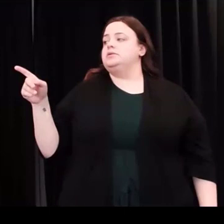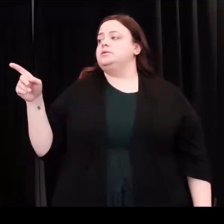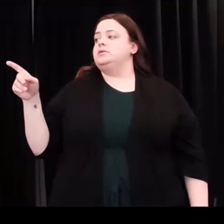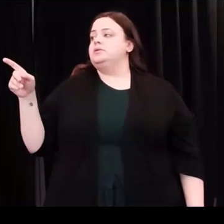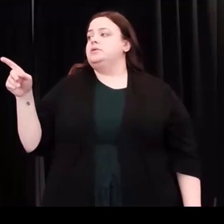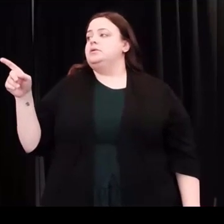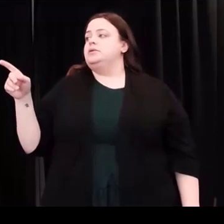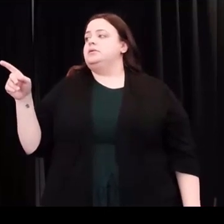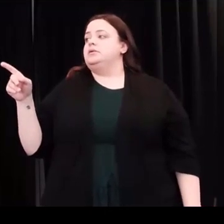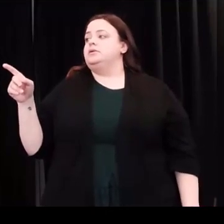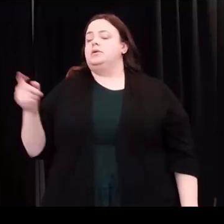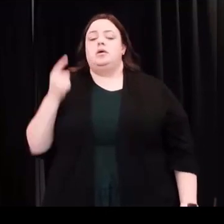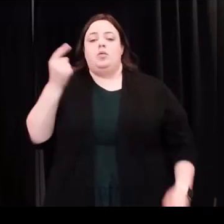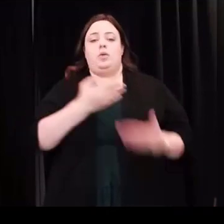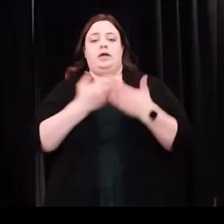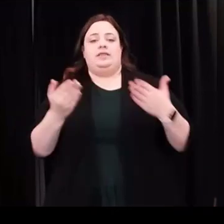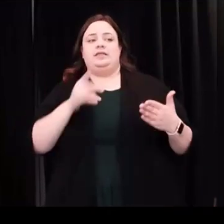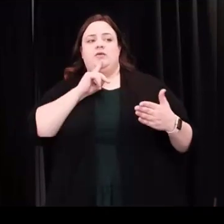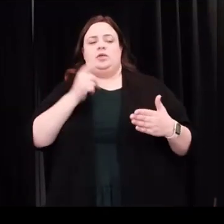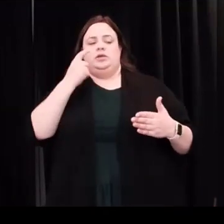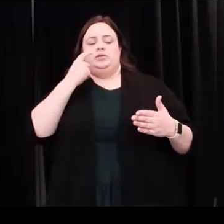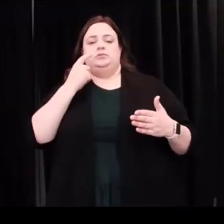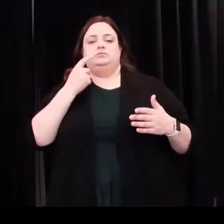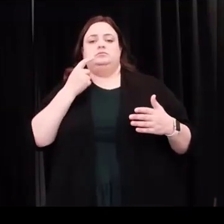One of the things that dawned on me was, somebody brought this up when I was at